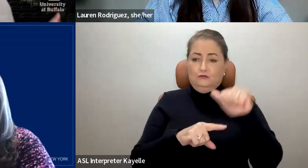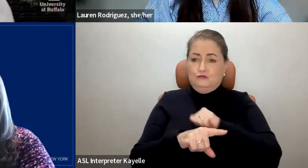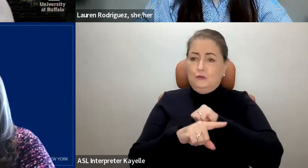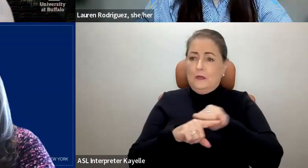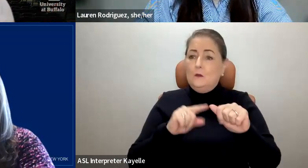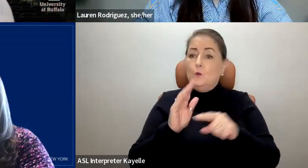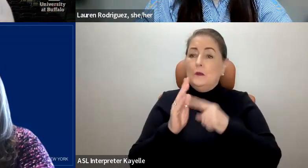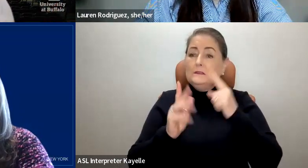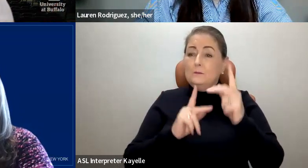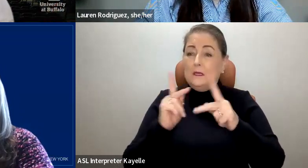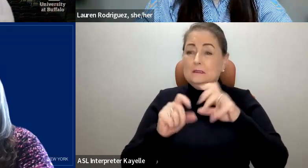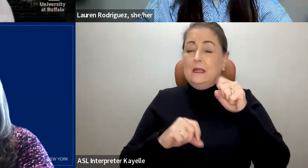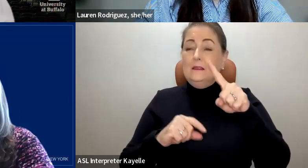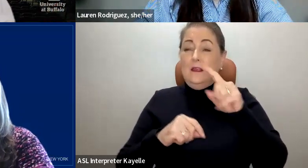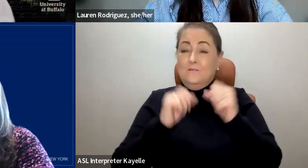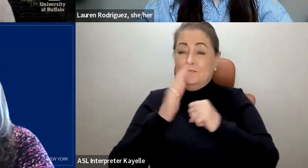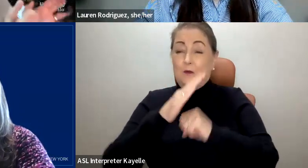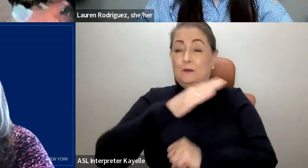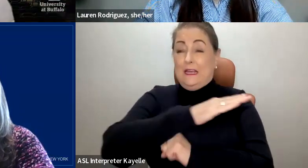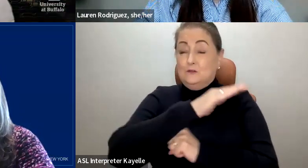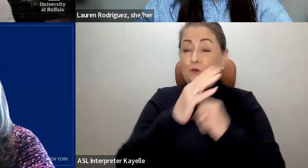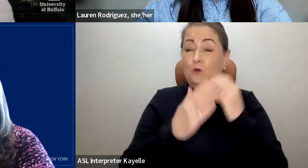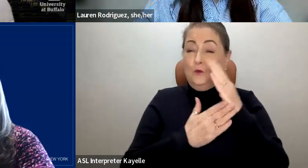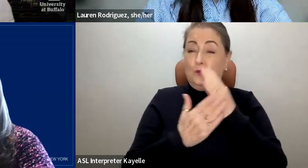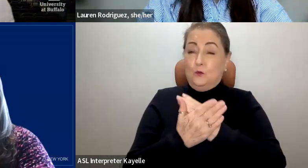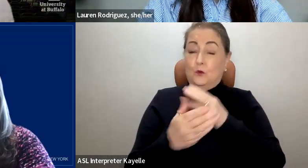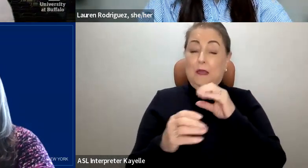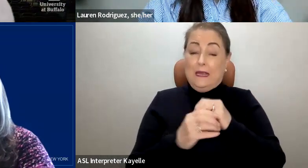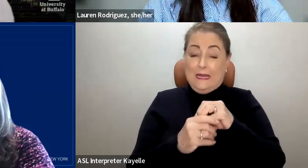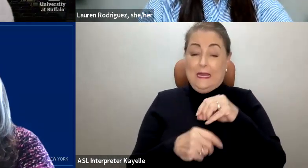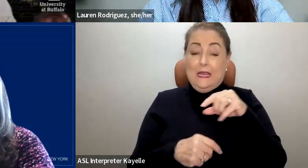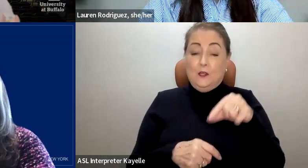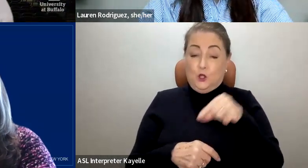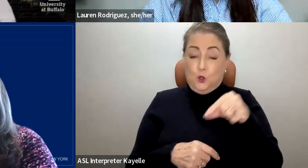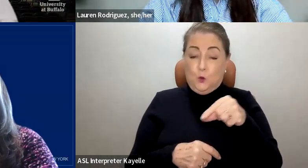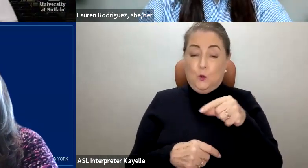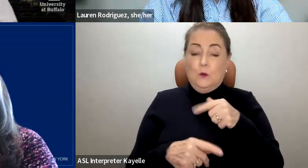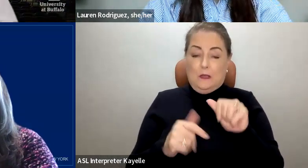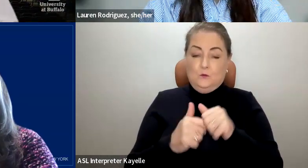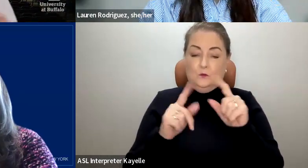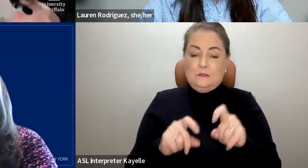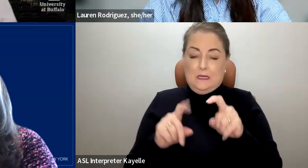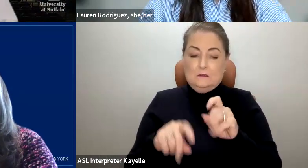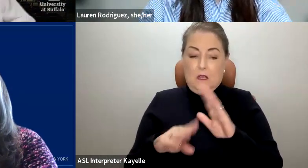those foundational courses within D-Q, I'm now showing them how to test based on our methodology. And we're looking